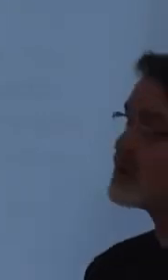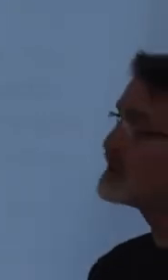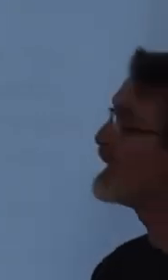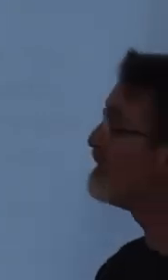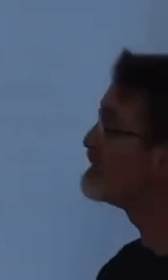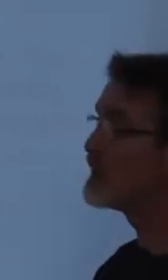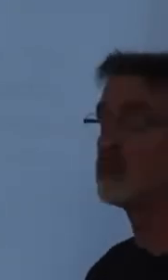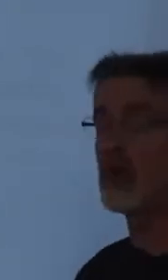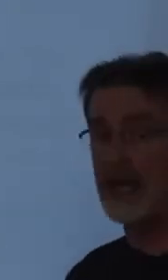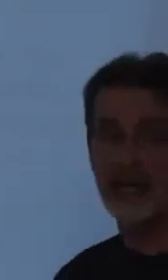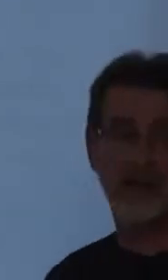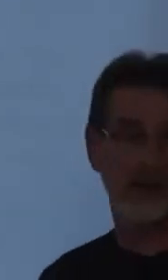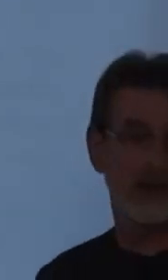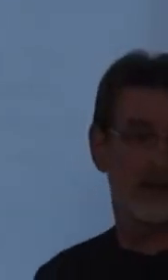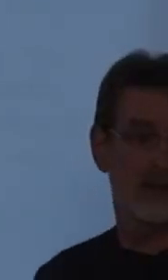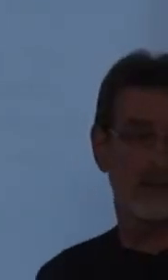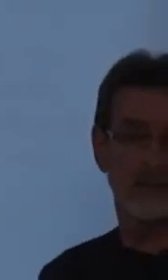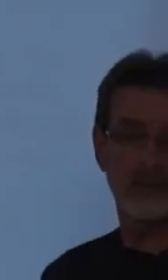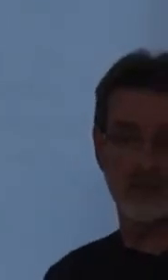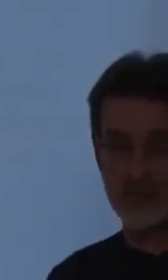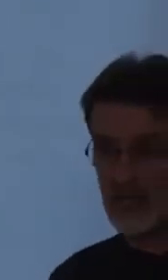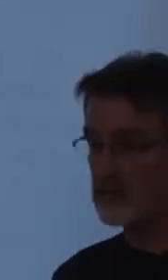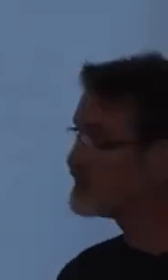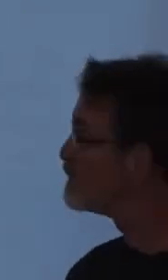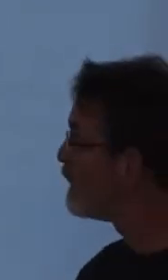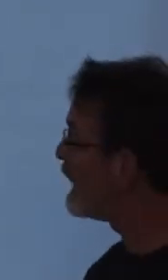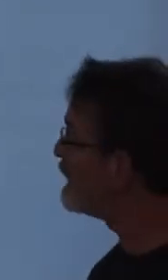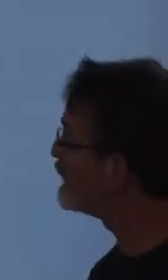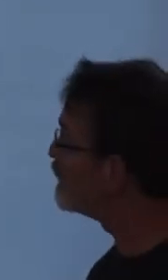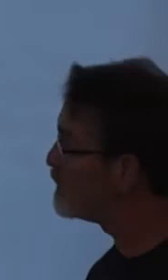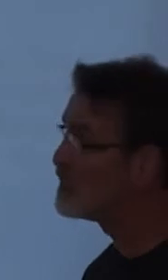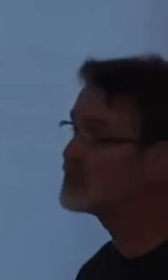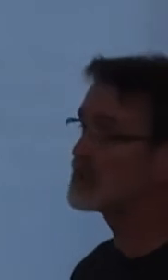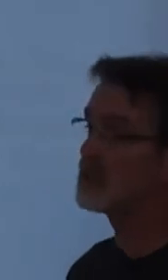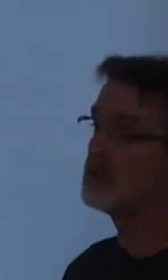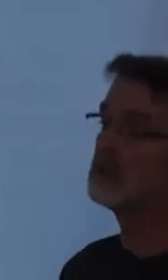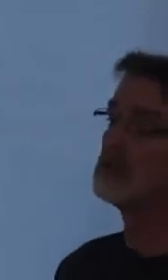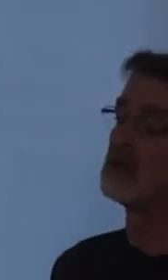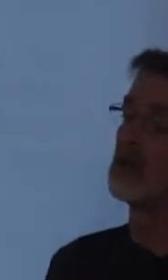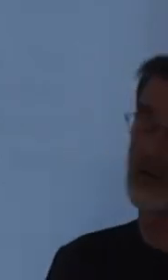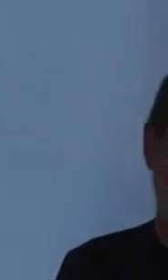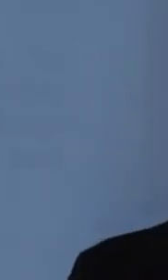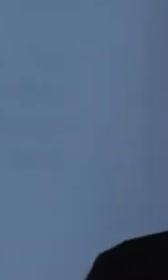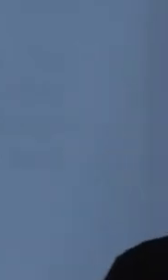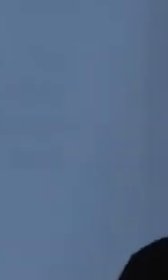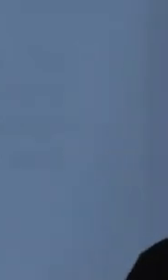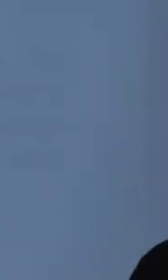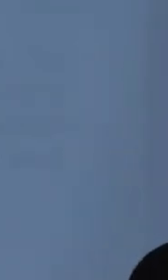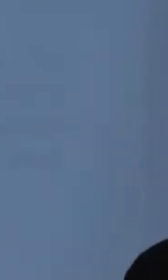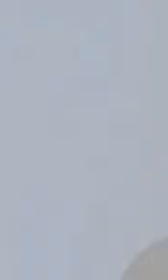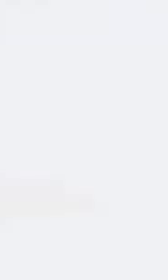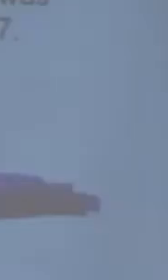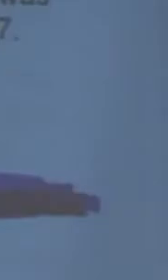Notice she gave it to me blank, she wasn’t able to write a conclusion for this report.